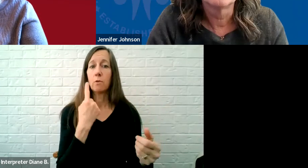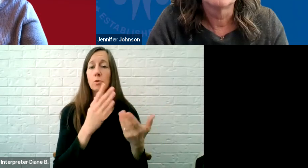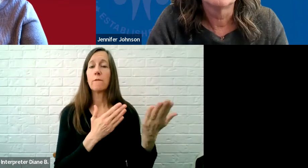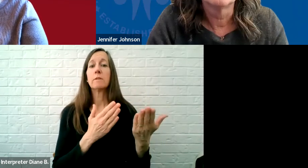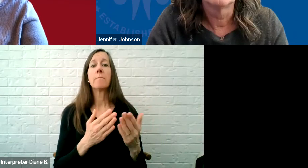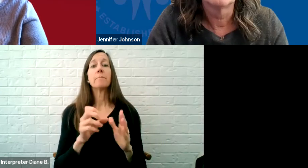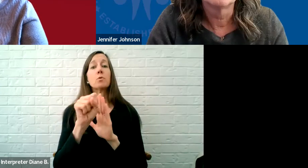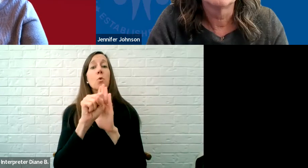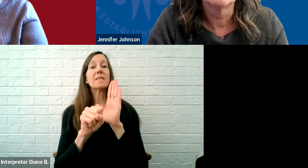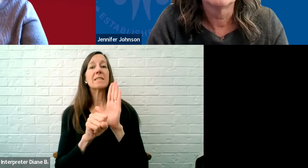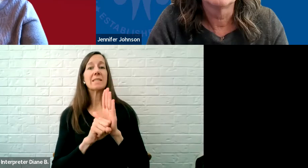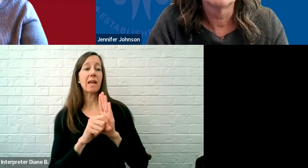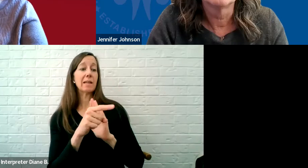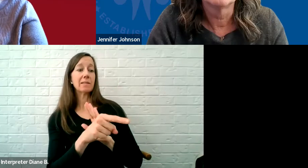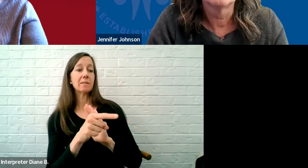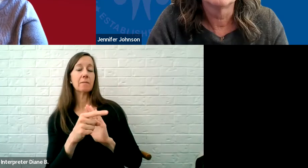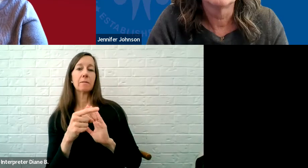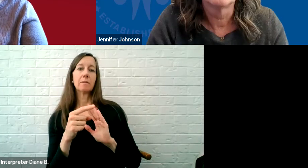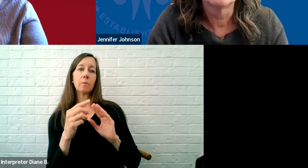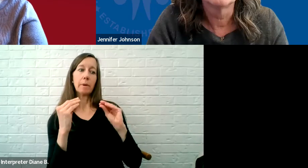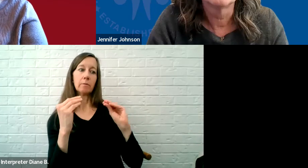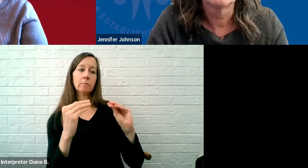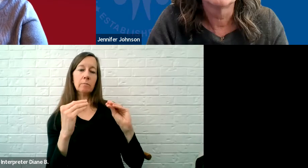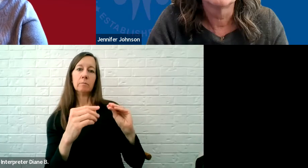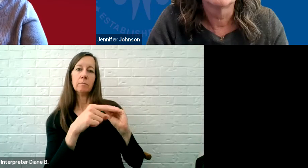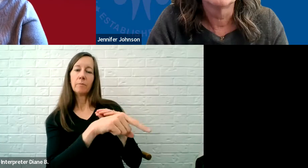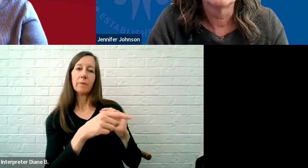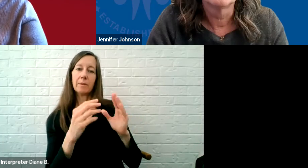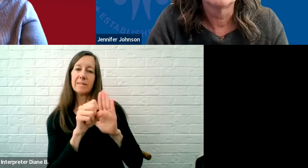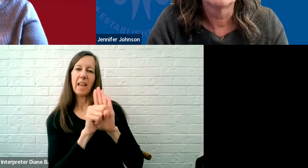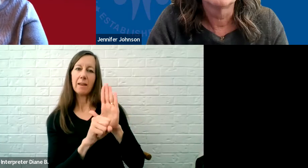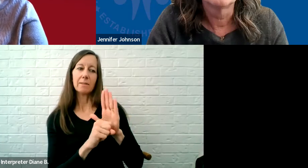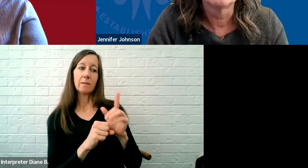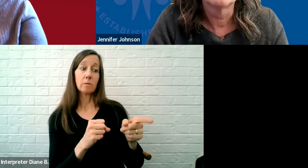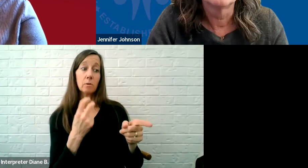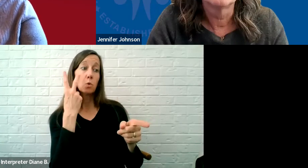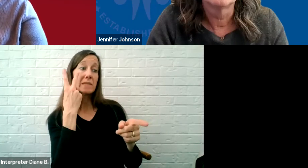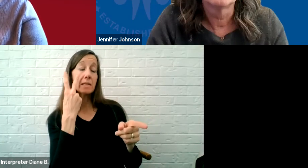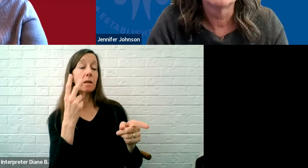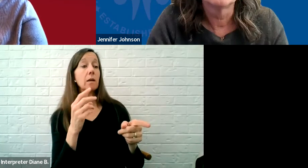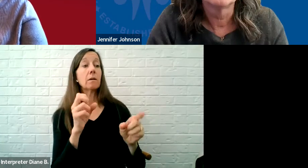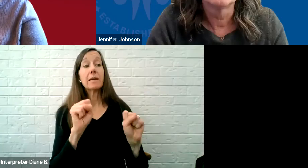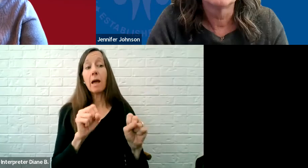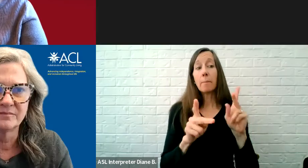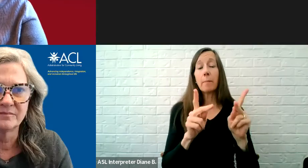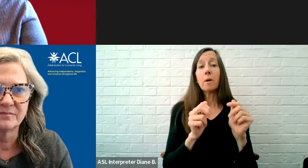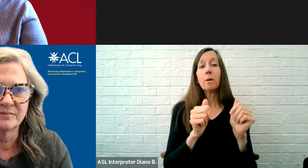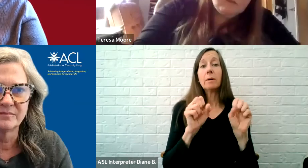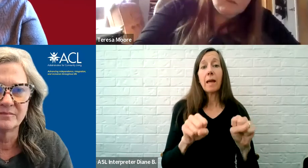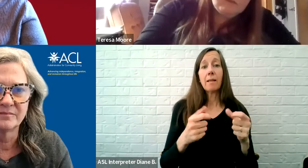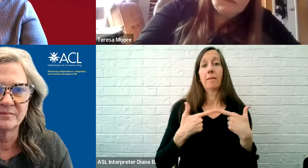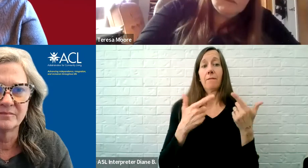things is to look, to see if people are able to live next to people without disabilities and to